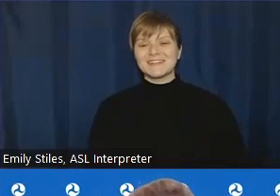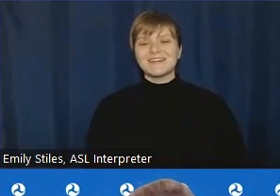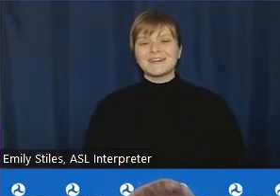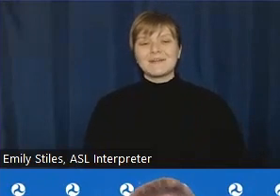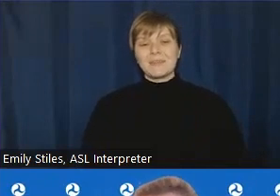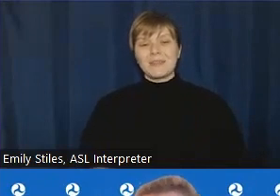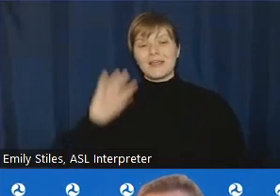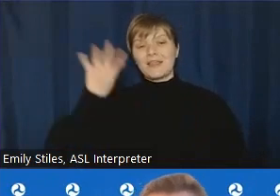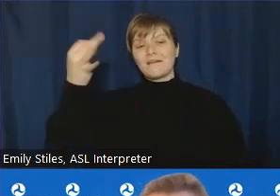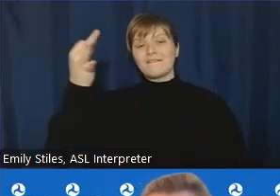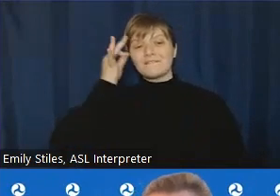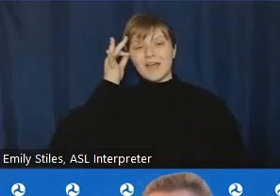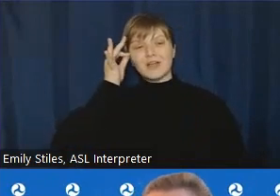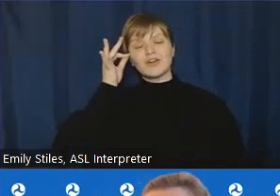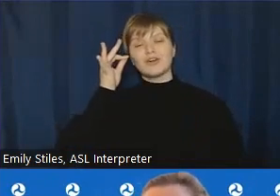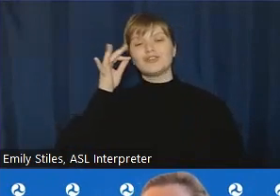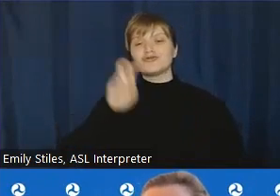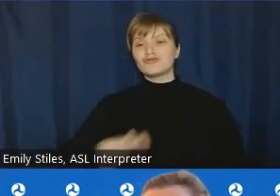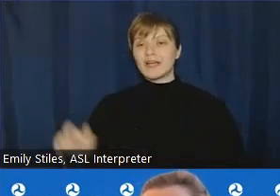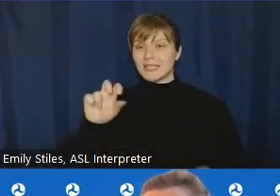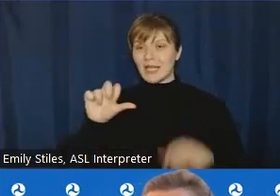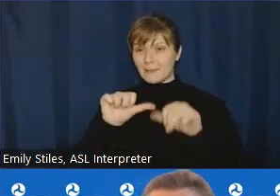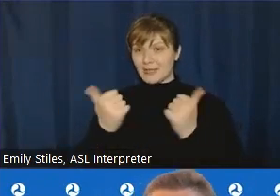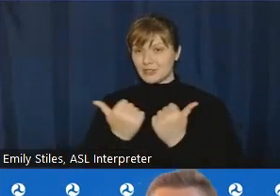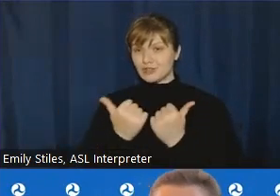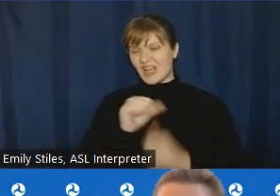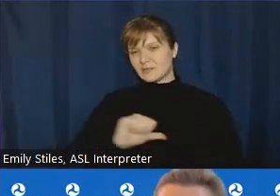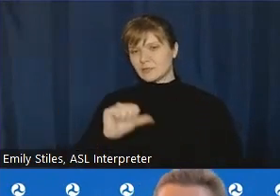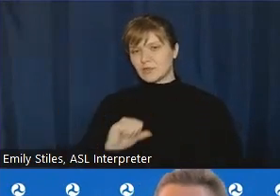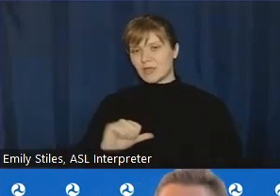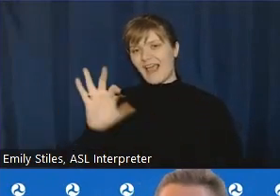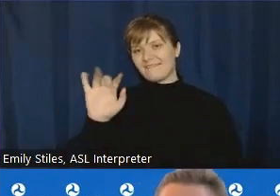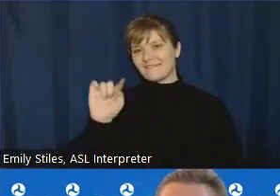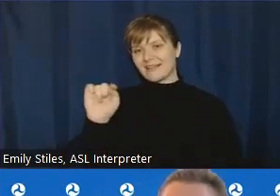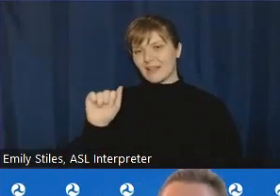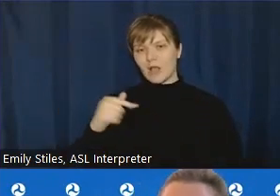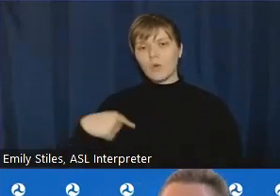Administration, or FTA for short, funds several national technical assistance centers, and the